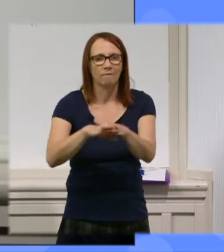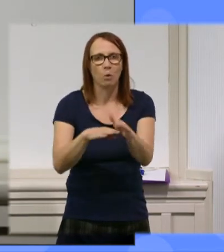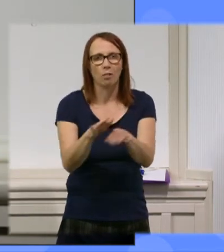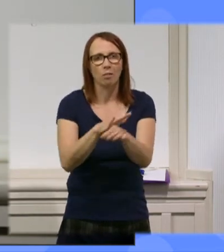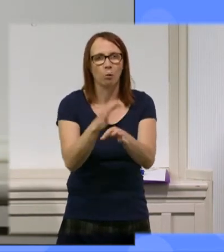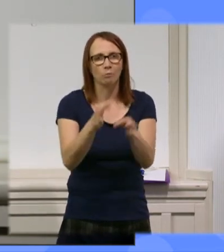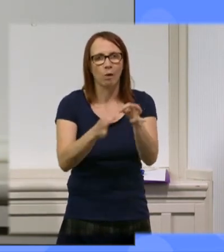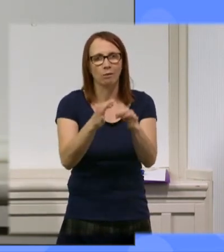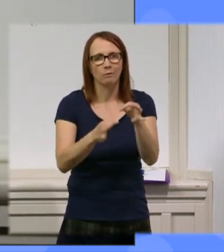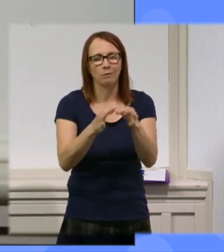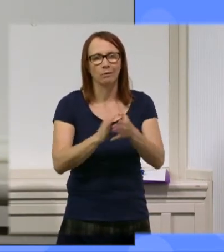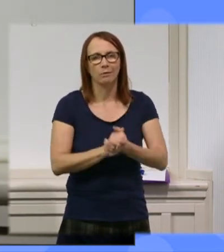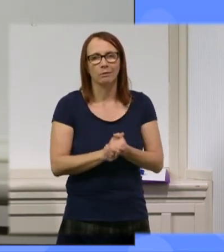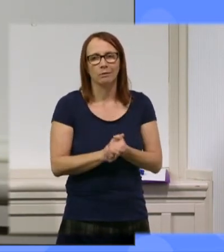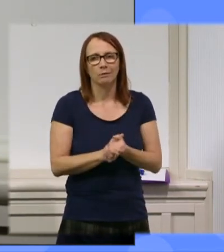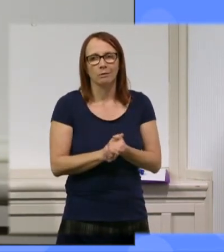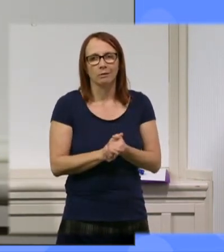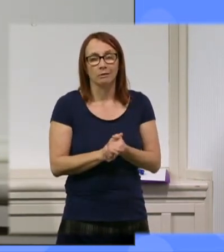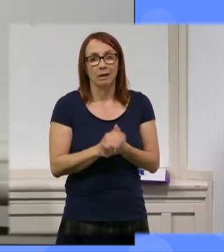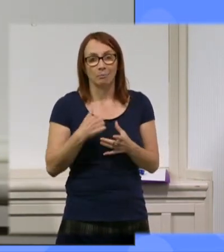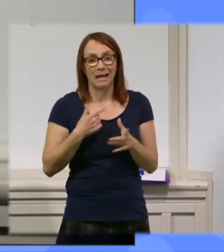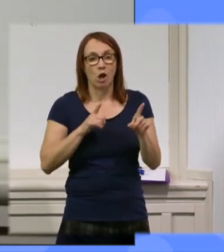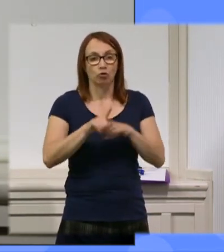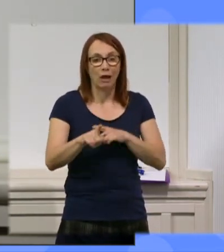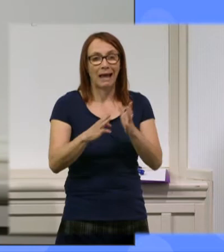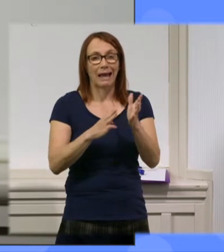then stood a number of times unsuccessfully and then was able to come